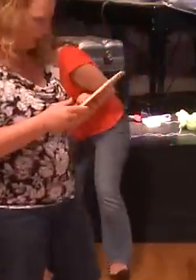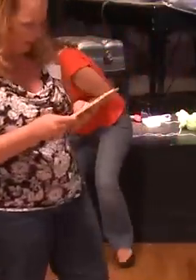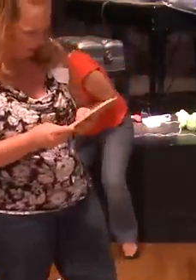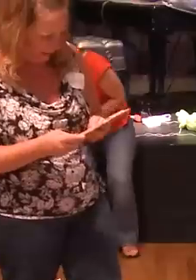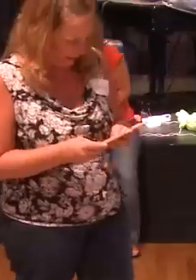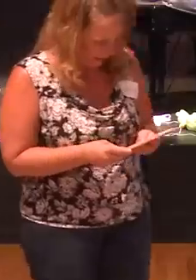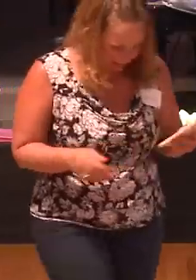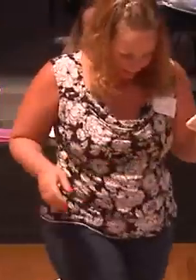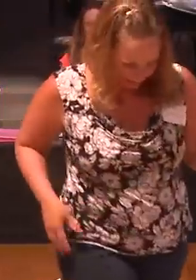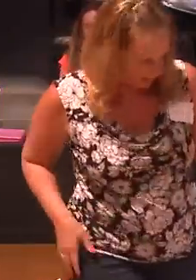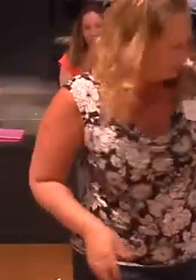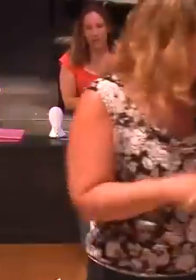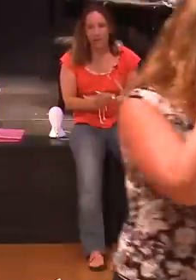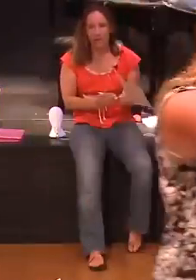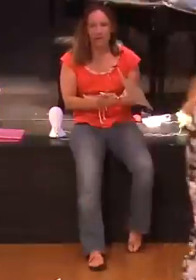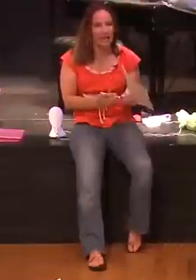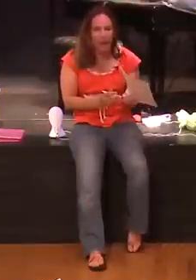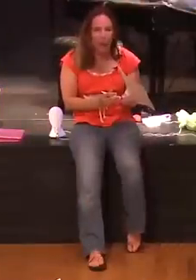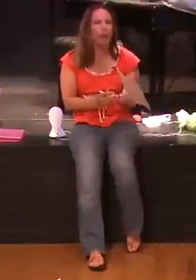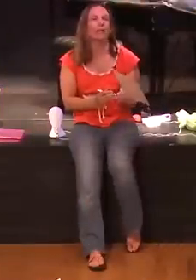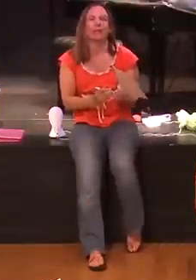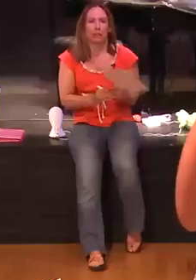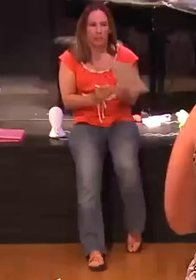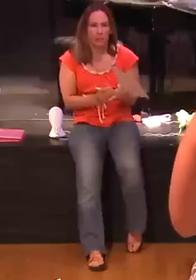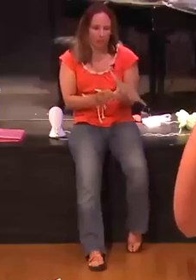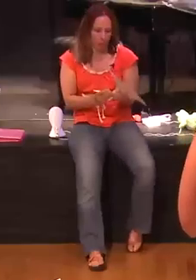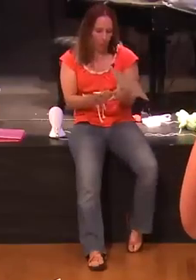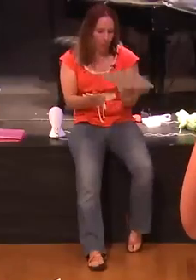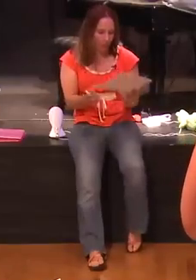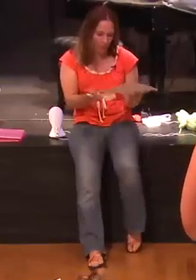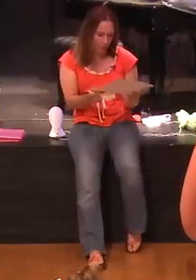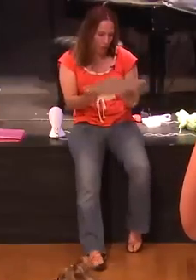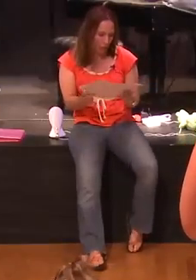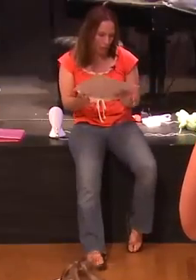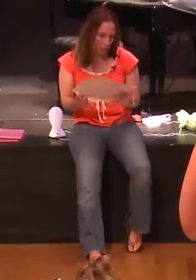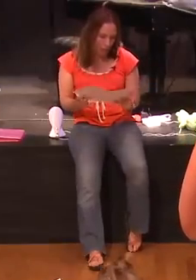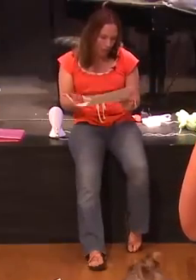Yeah. And that will have all of the signs for the entire four weeks. Everything that you need is in there.